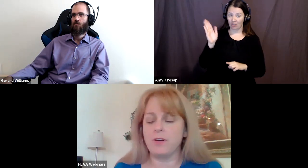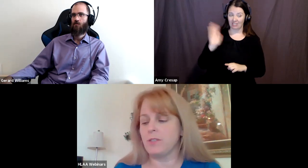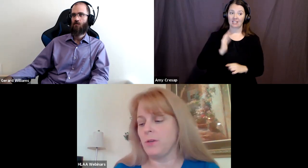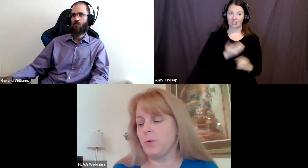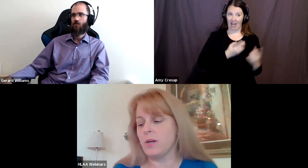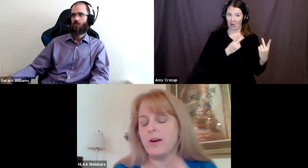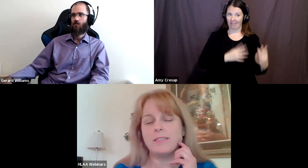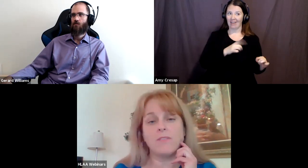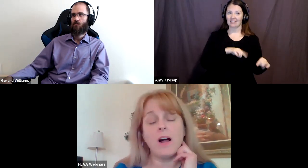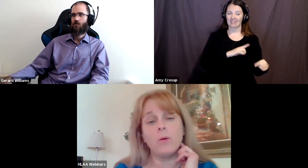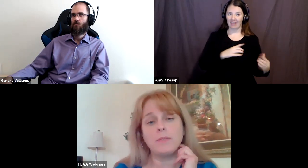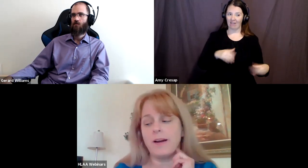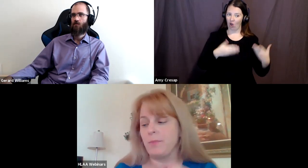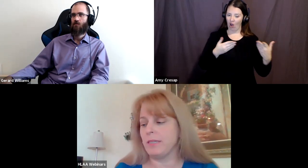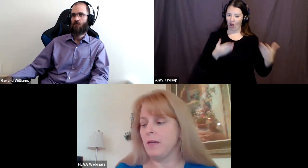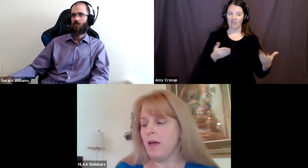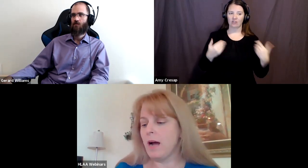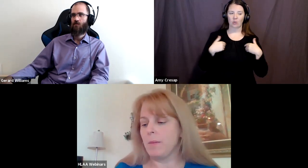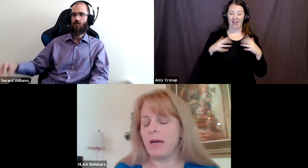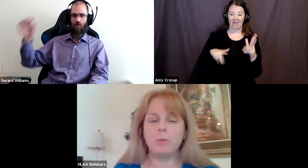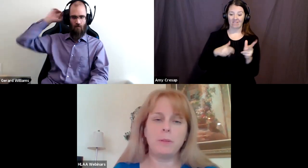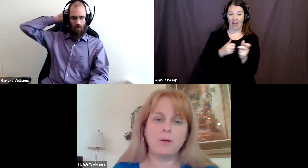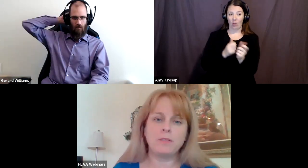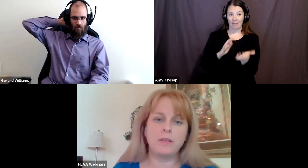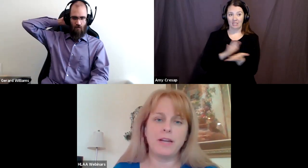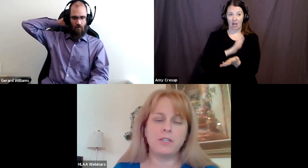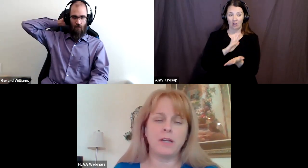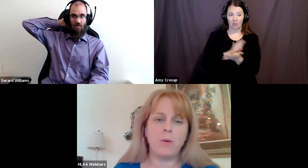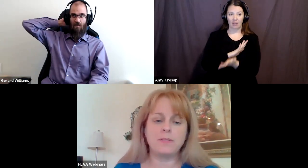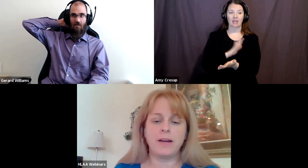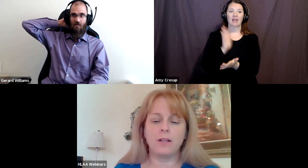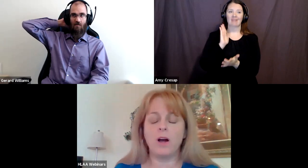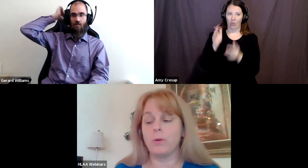offered to address in follow-up document that will be posted to the HLAA website along with